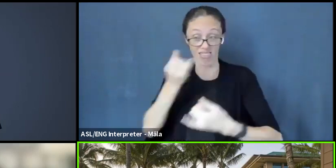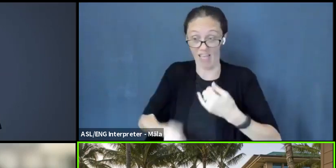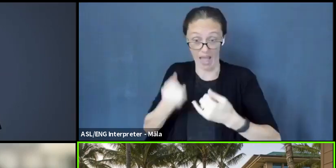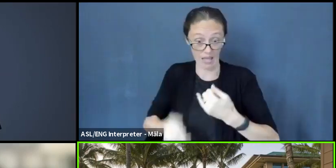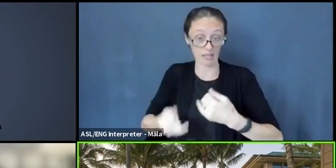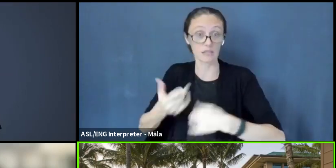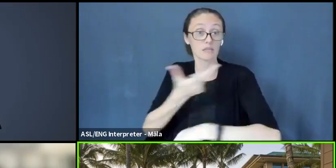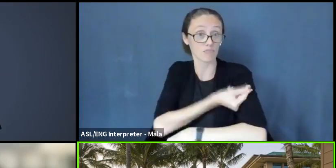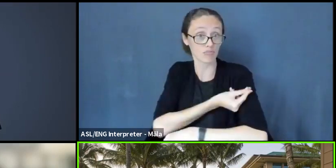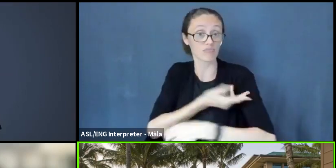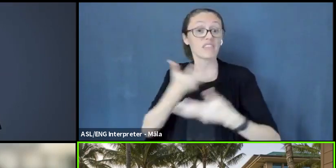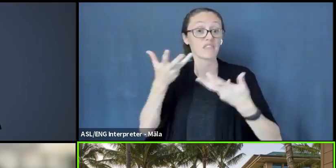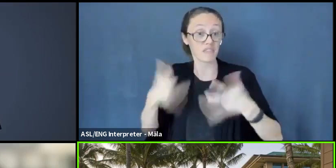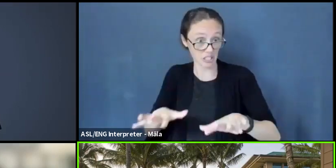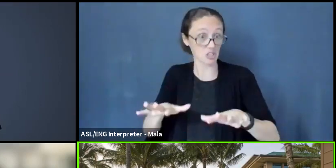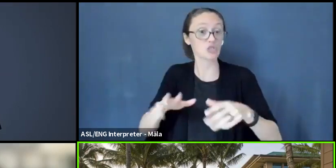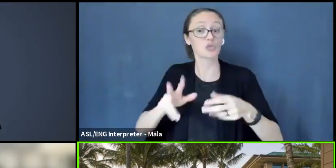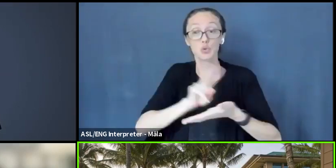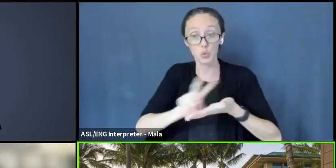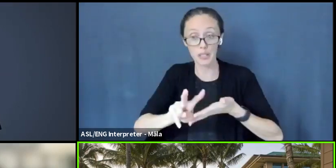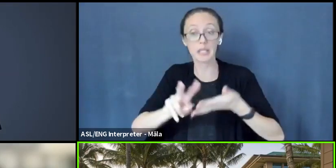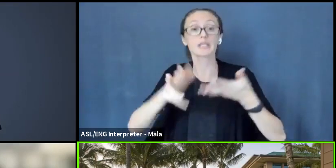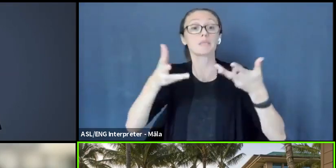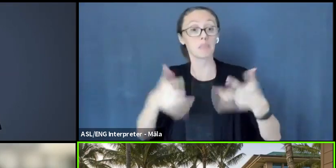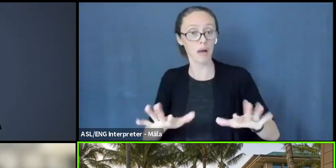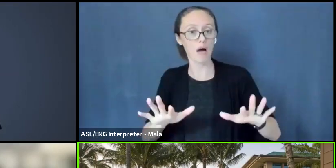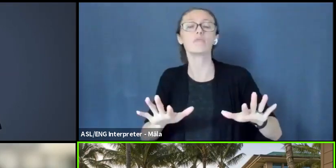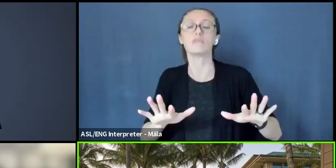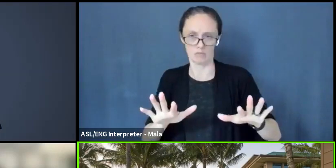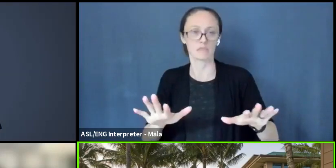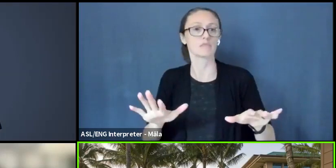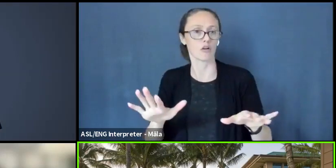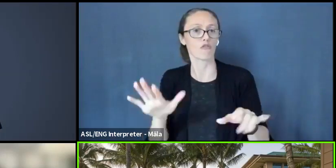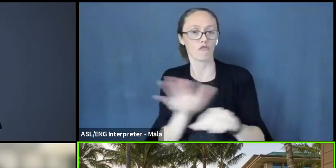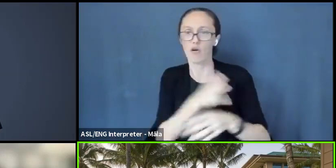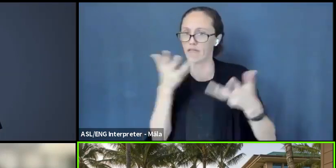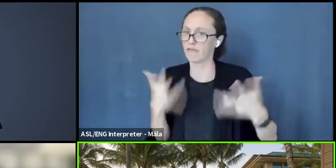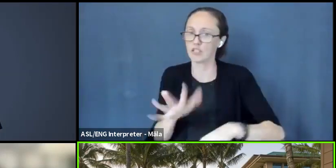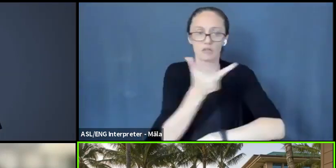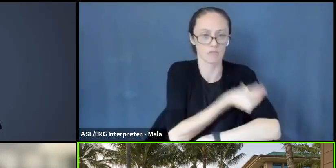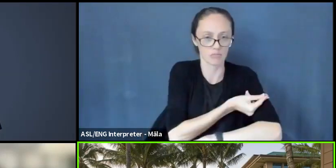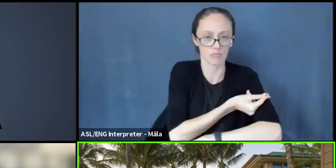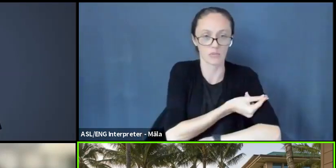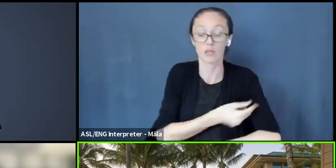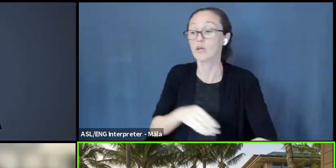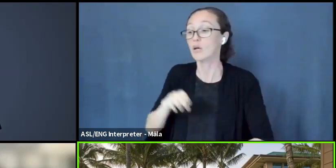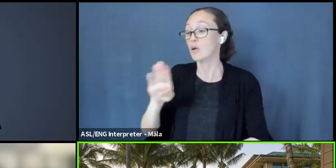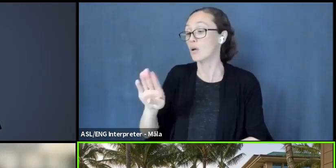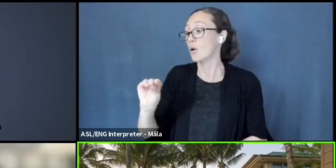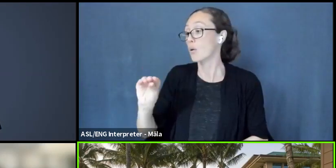That's what fully vaccinated is. Booster meant for fully vaccinated people.